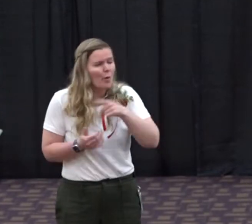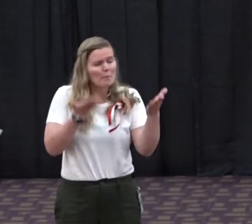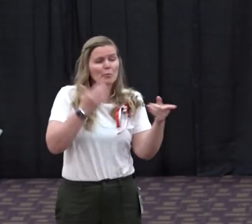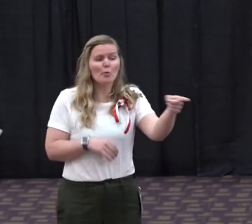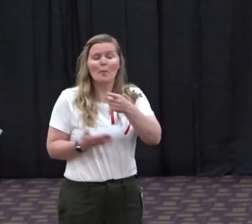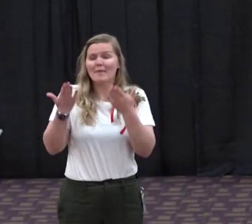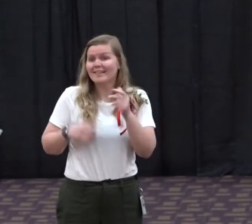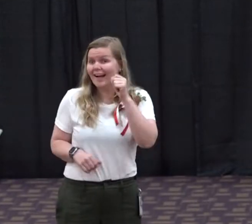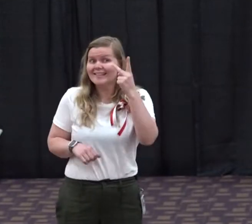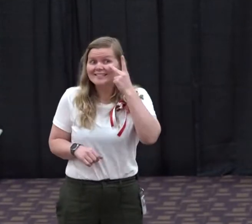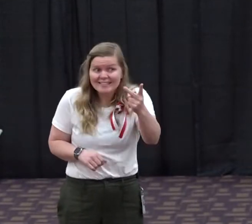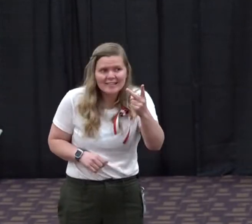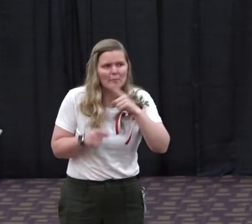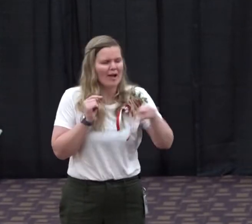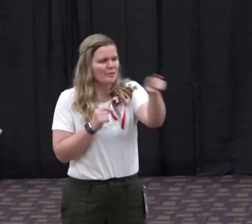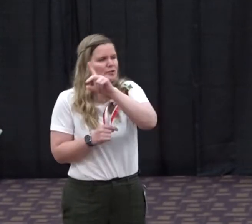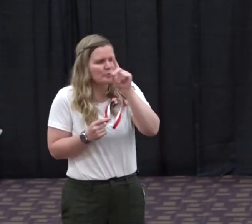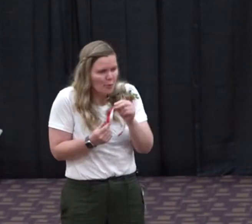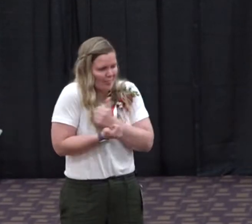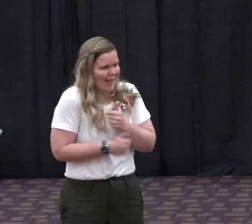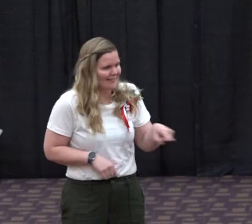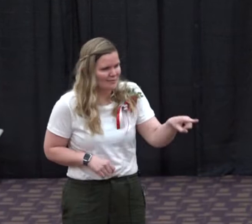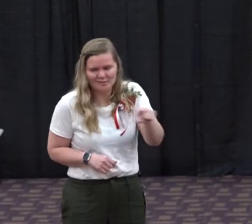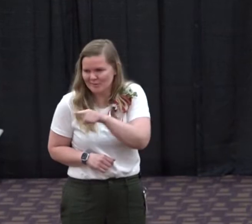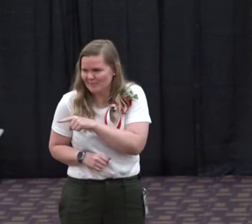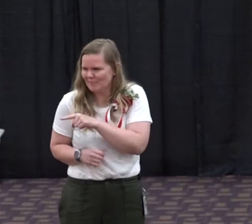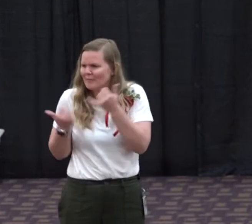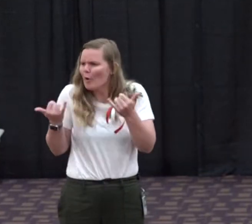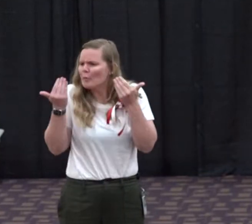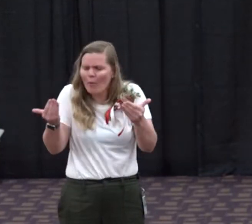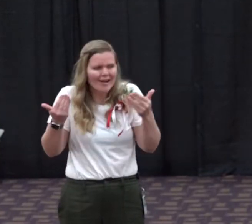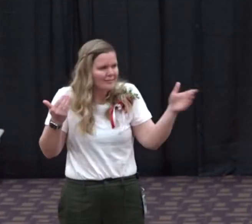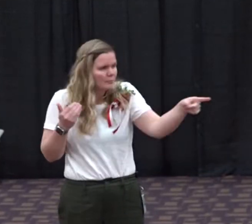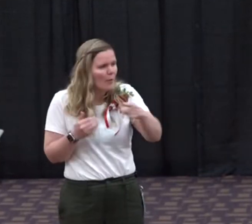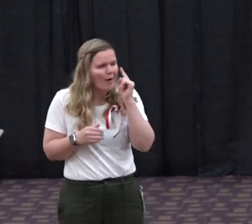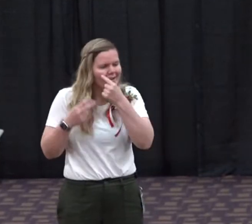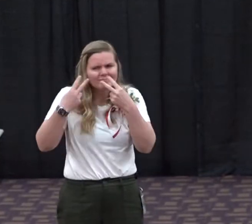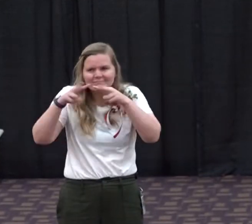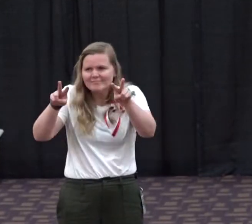And I really hope for all of you, you might not see it, but they all have great love for you.